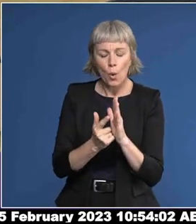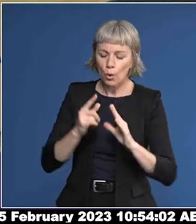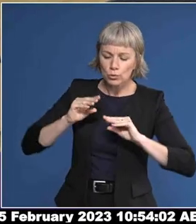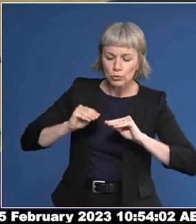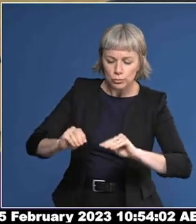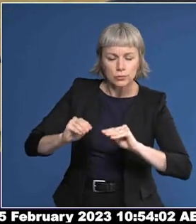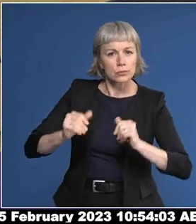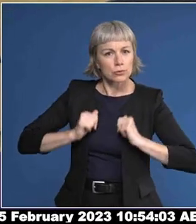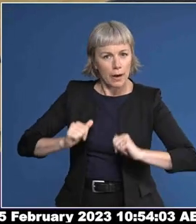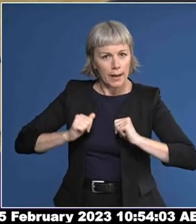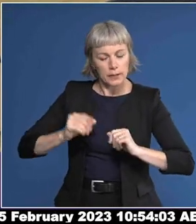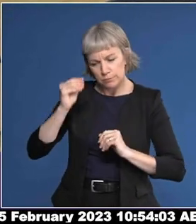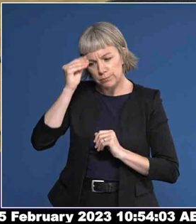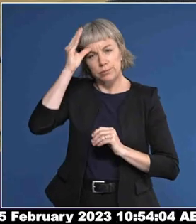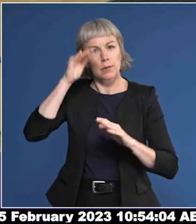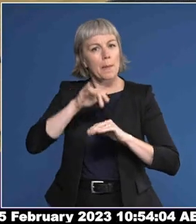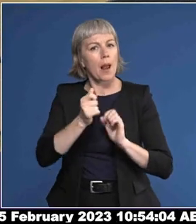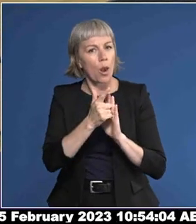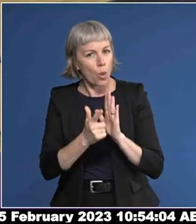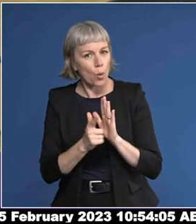And in that, one of the action items is: